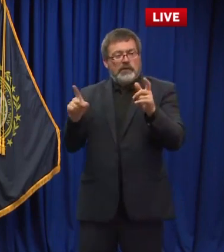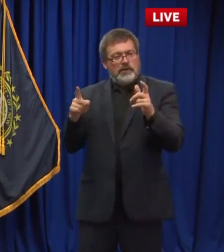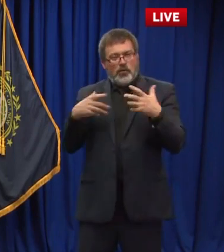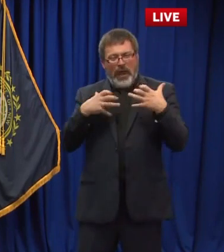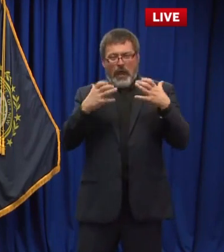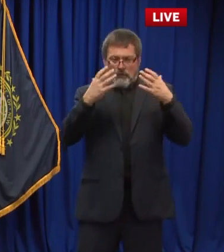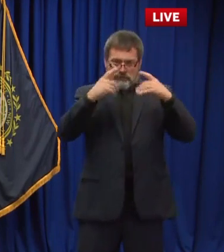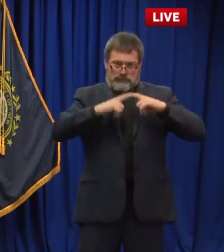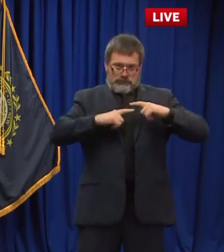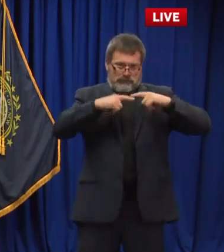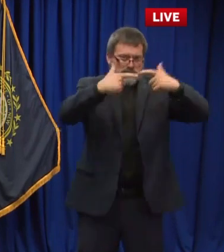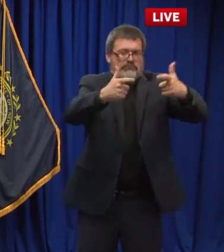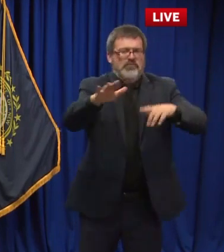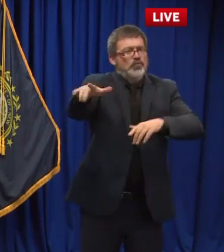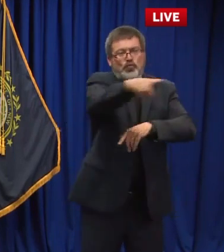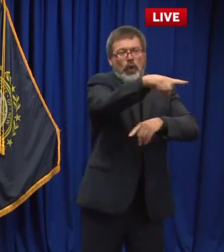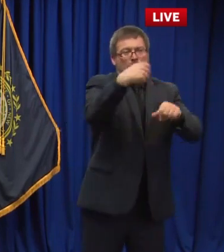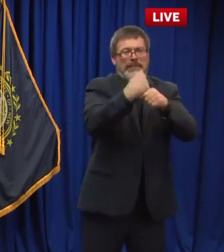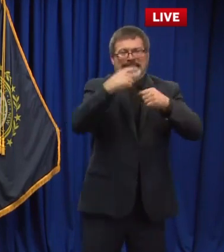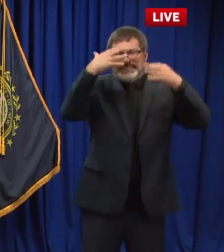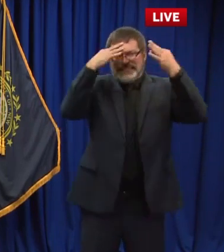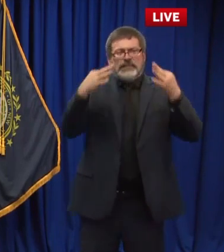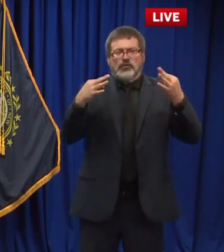THEY FIND A WAY TO DO THAT IN THE CLASSROOM.